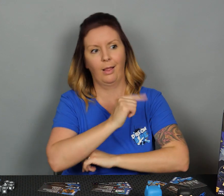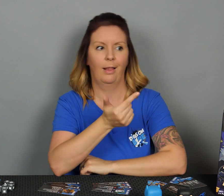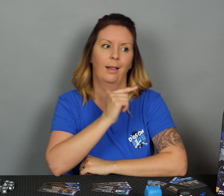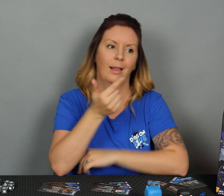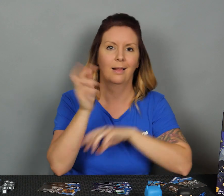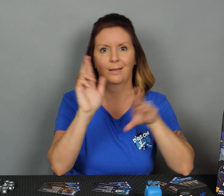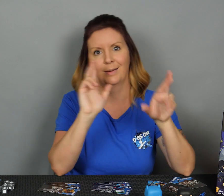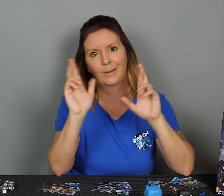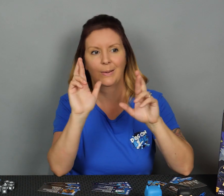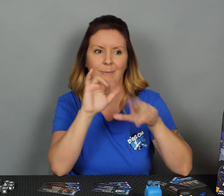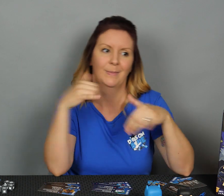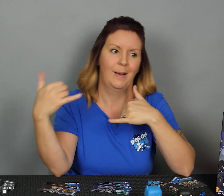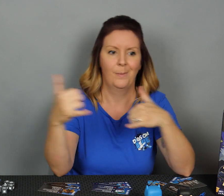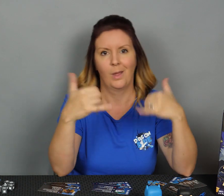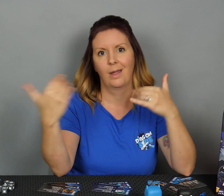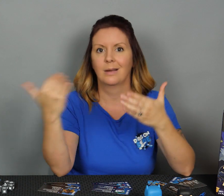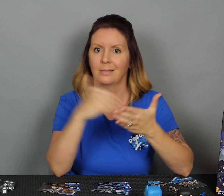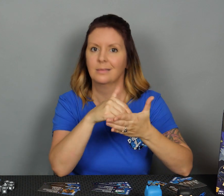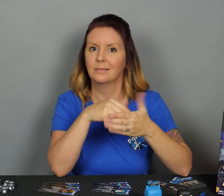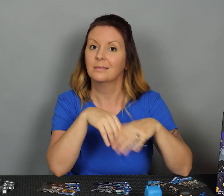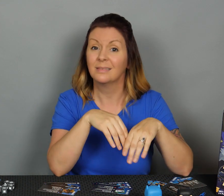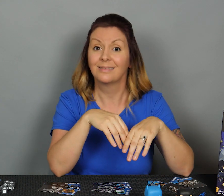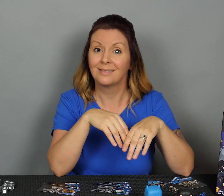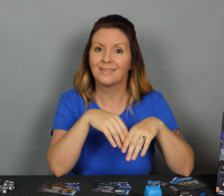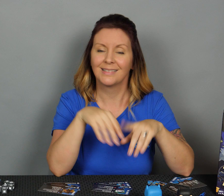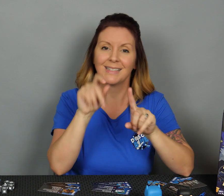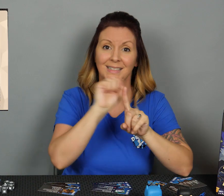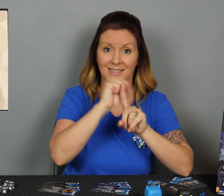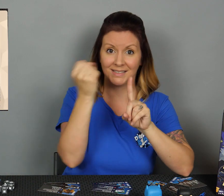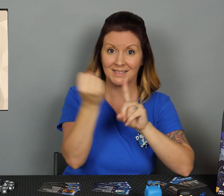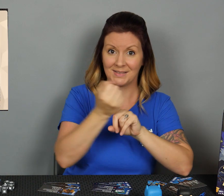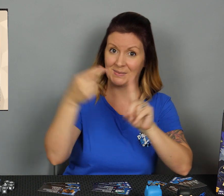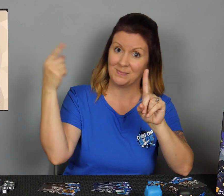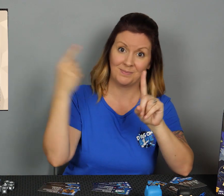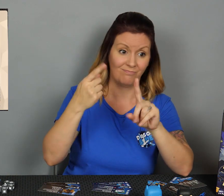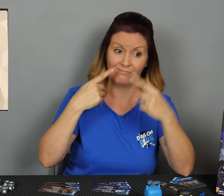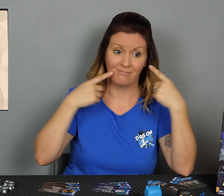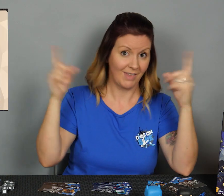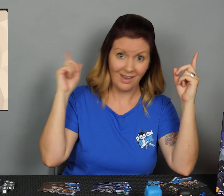And a new round begins and play continues.